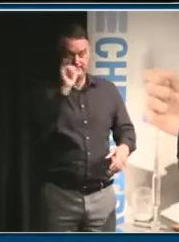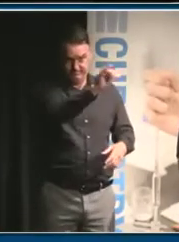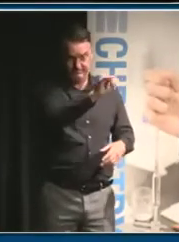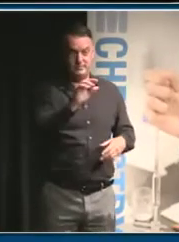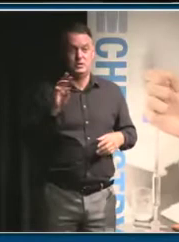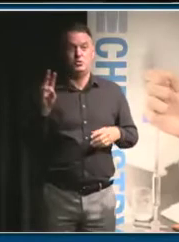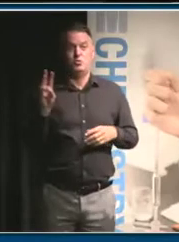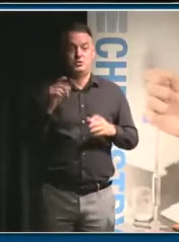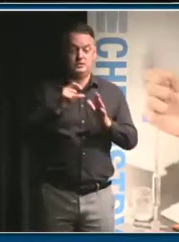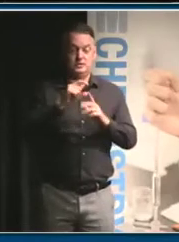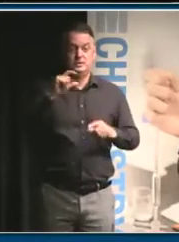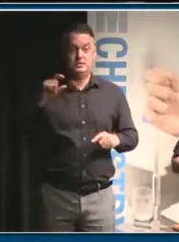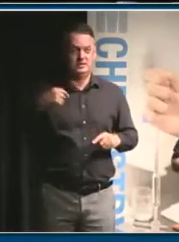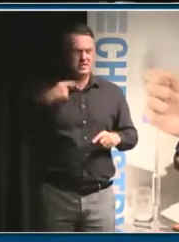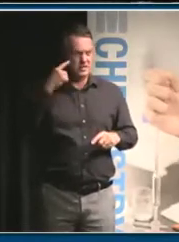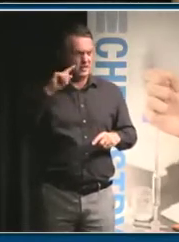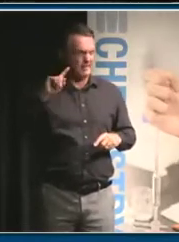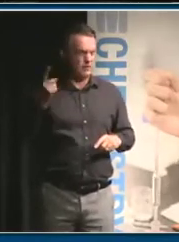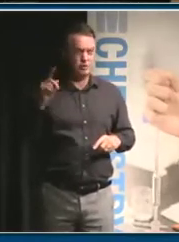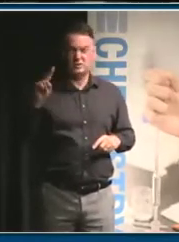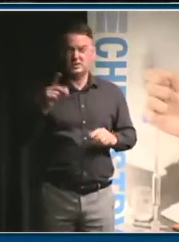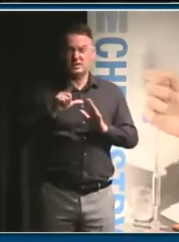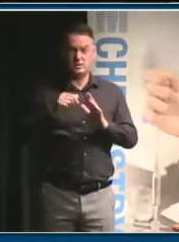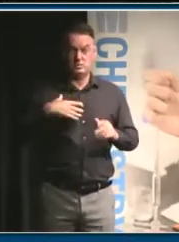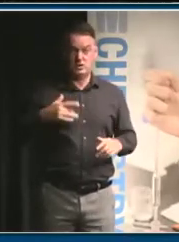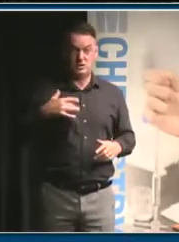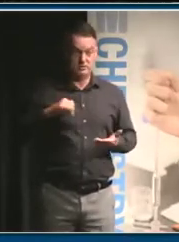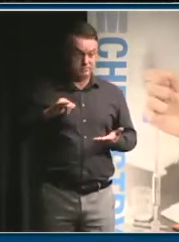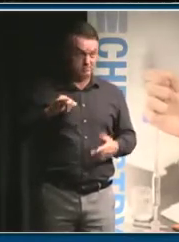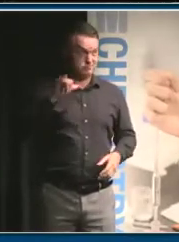Probably the first a second time in my life I’ve been on an airplane. I’m holding a briefcase of